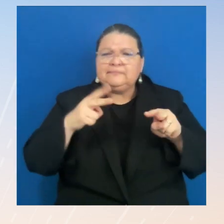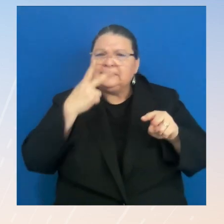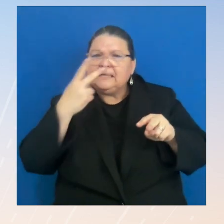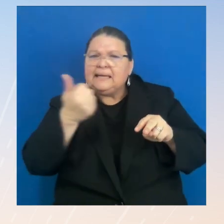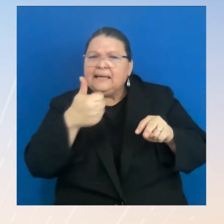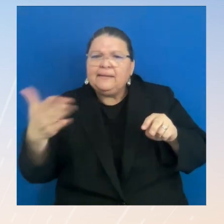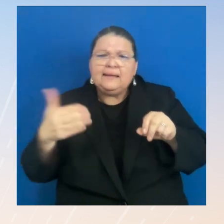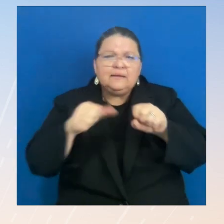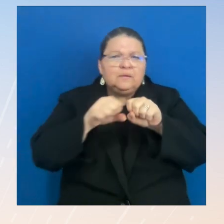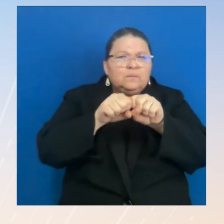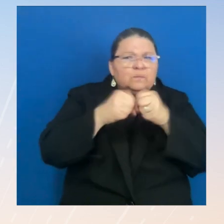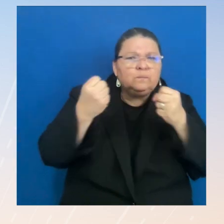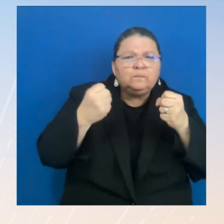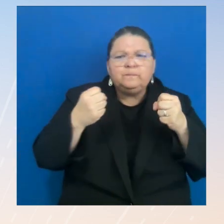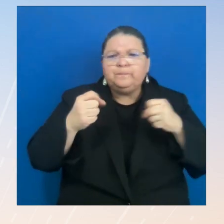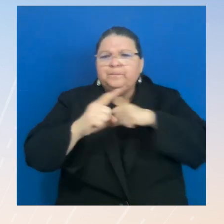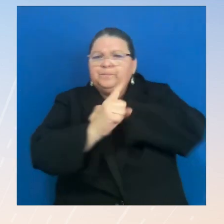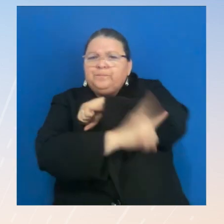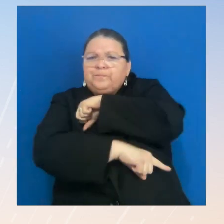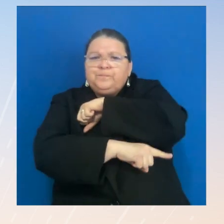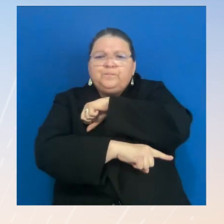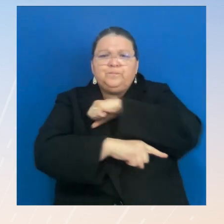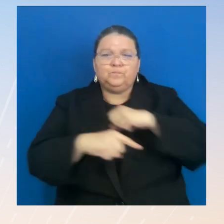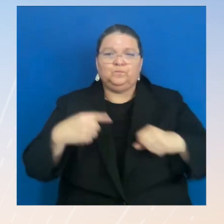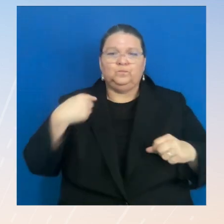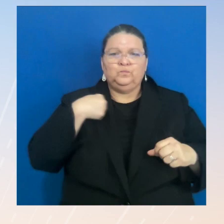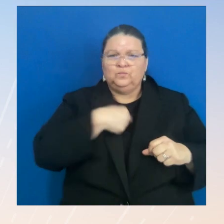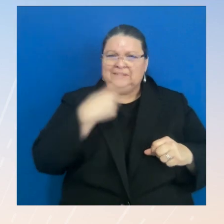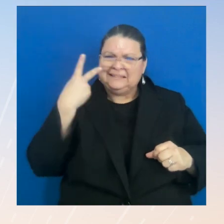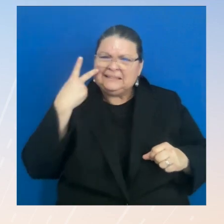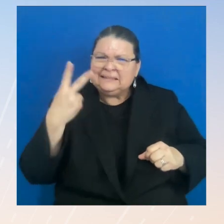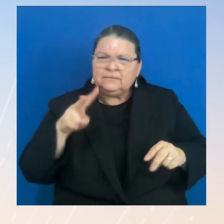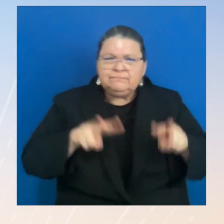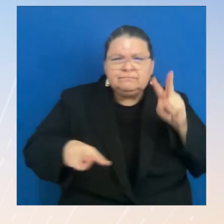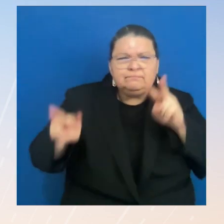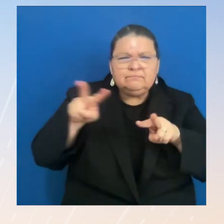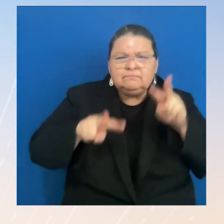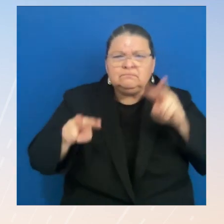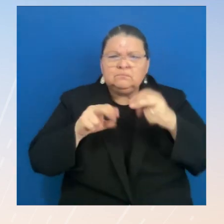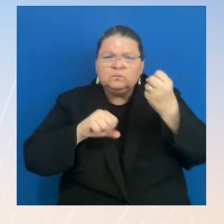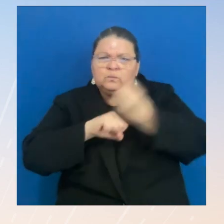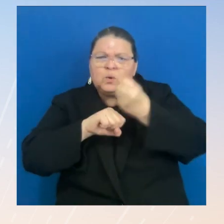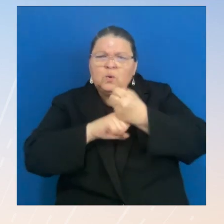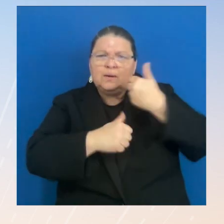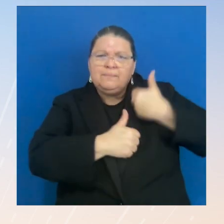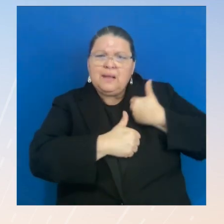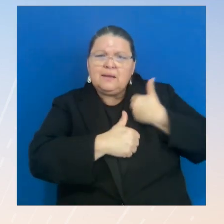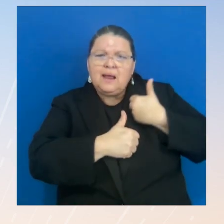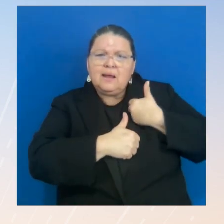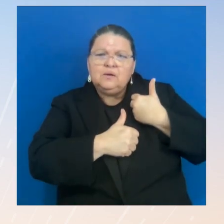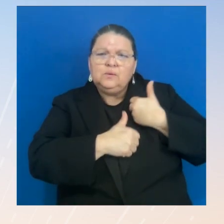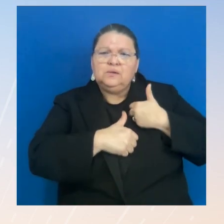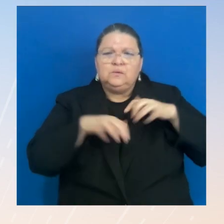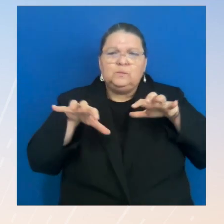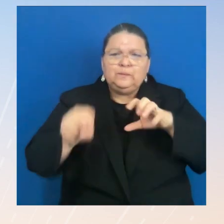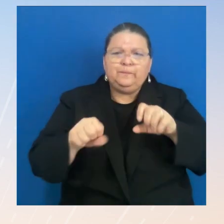for the military invasion of another country. I don't have any assessment of that to provide to you today. The Press: And it sounds like secondary sanctions